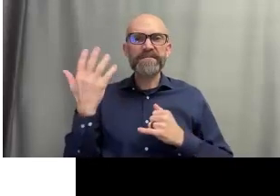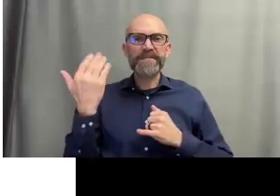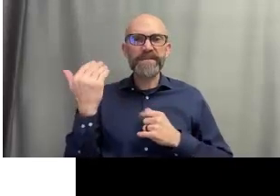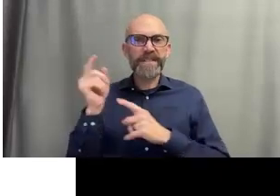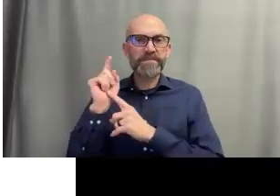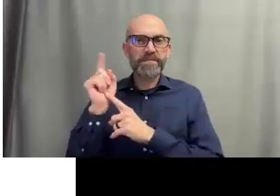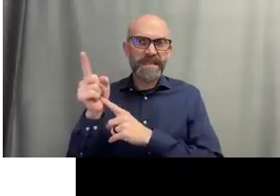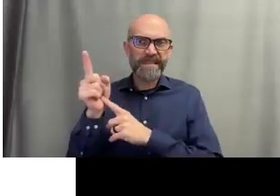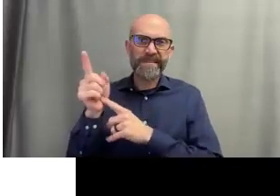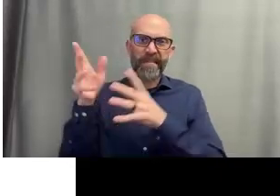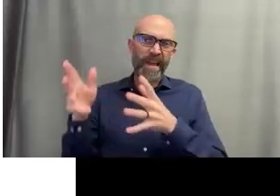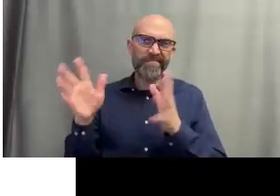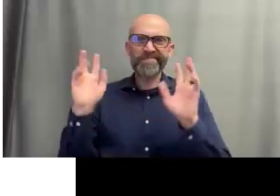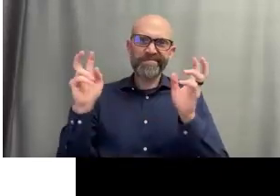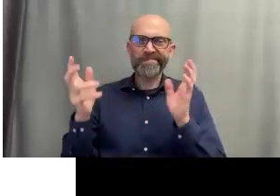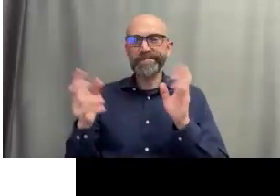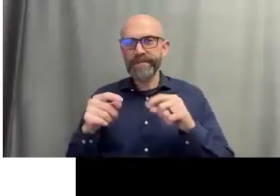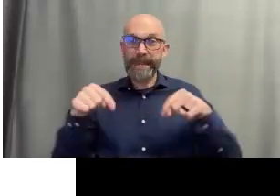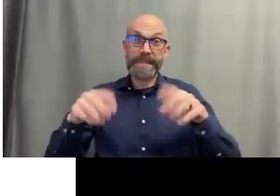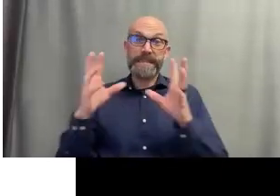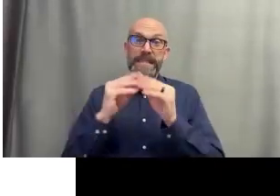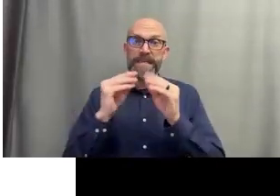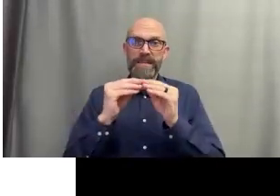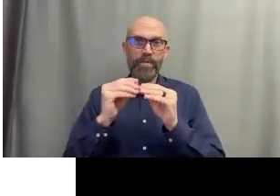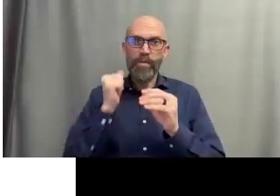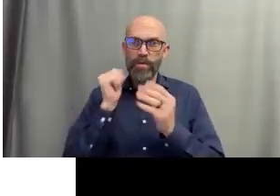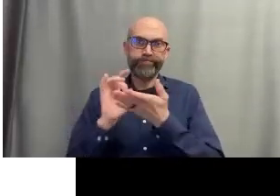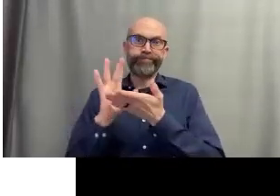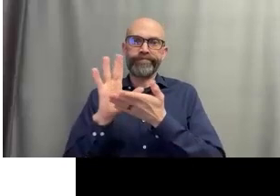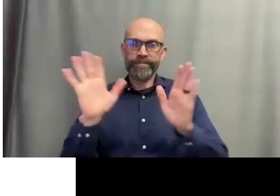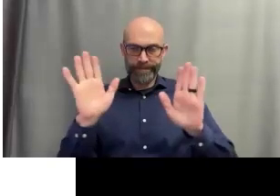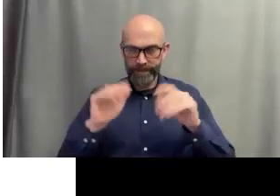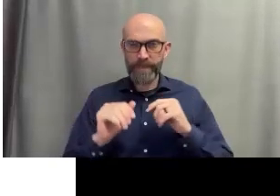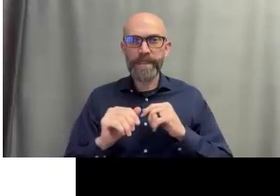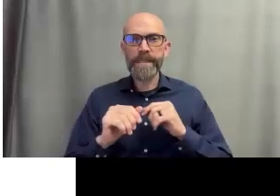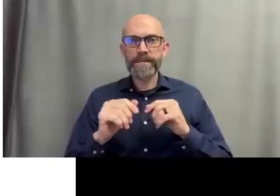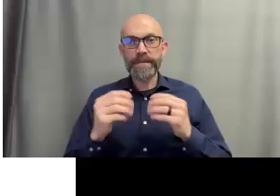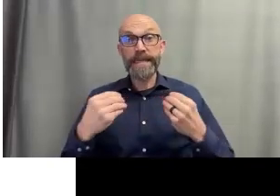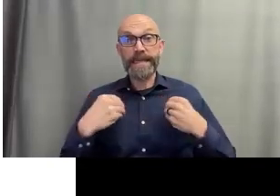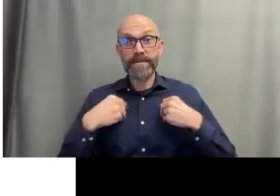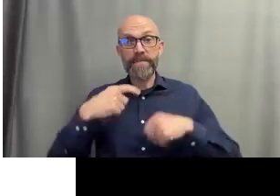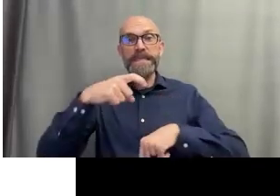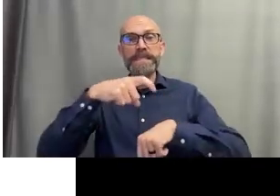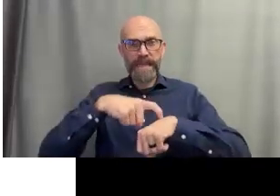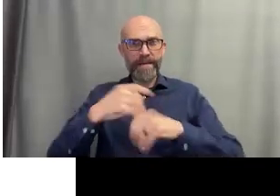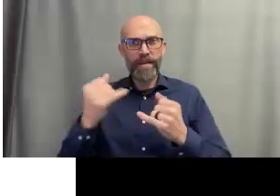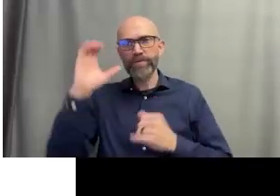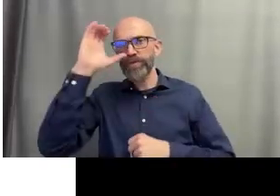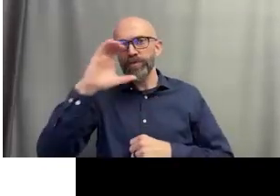technically left in this session, so we're not going to kick you out or anything. Just give you some time to, to keep searching through the repositories.